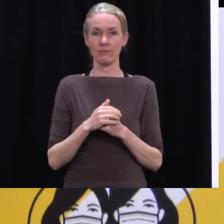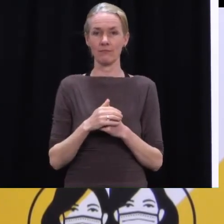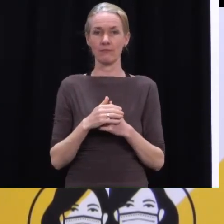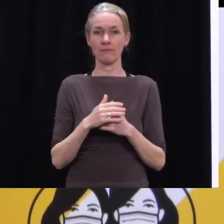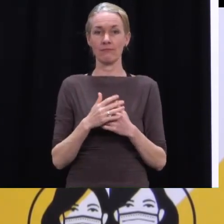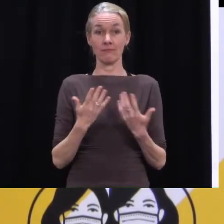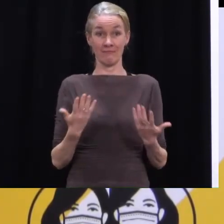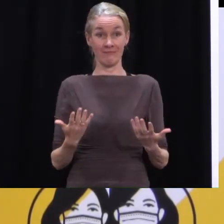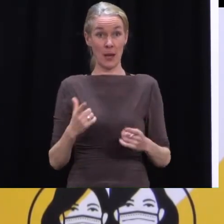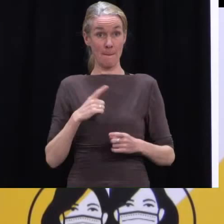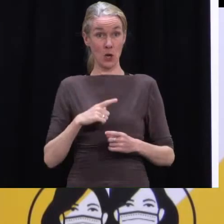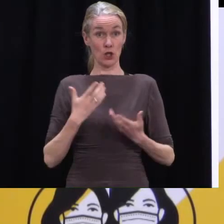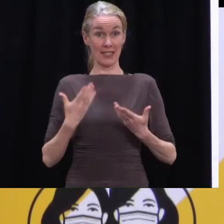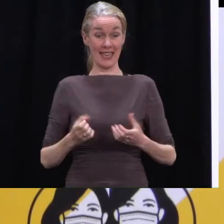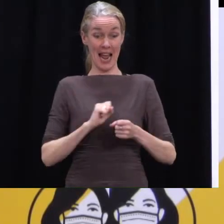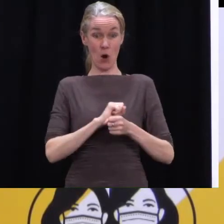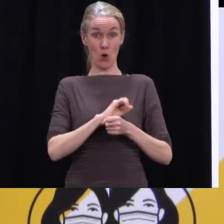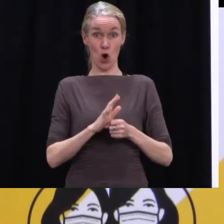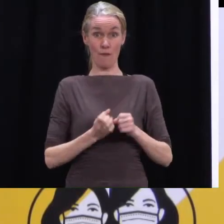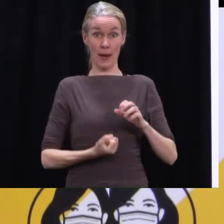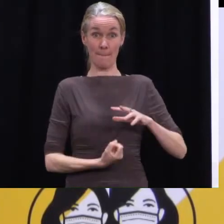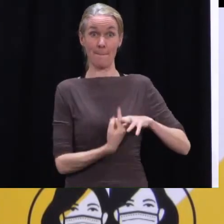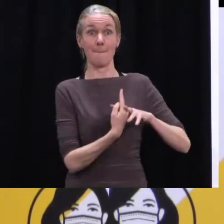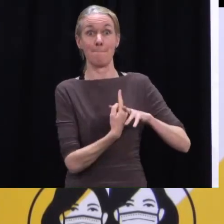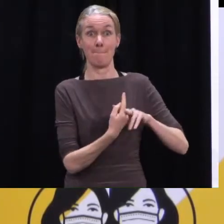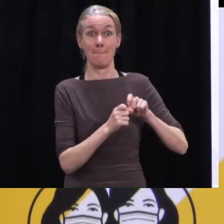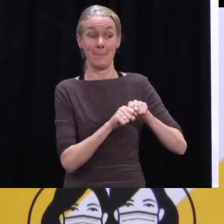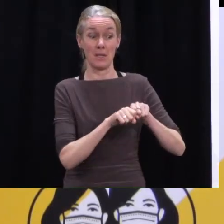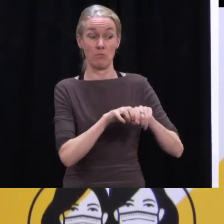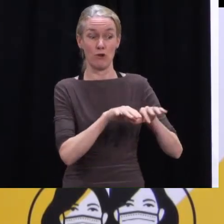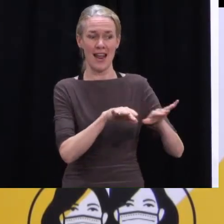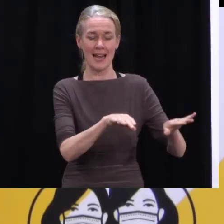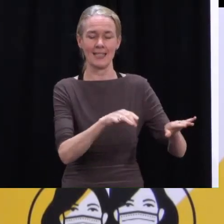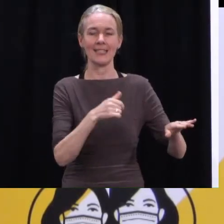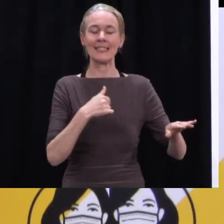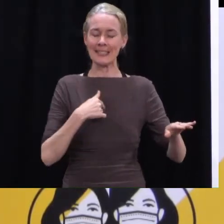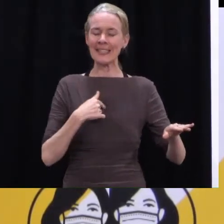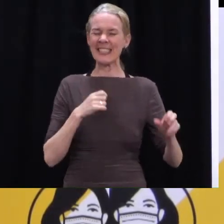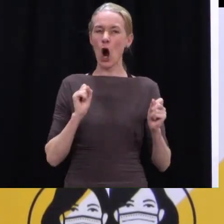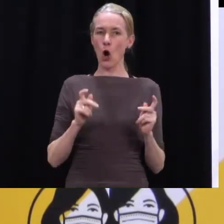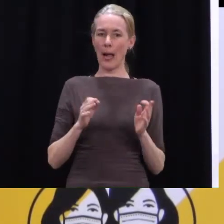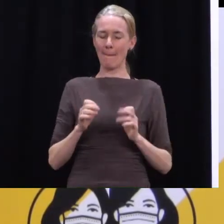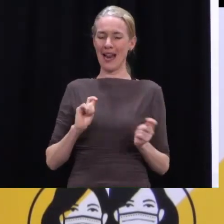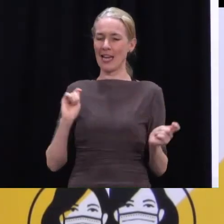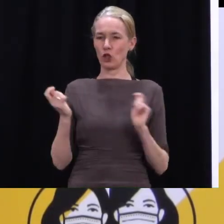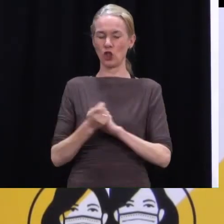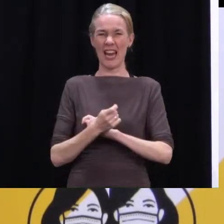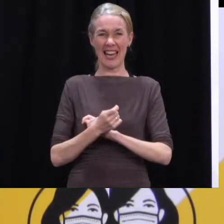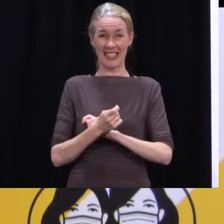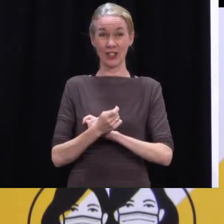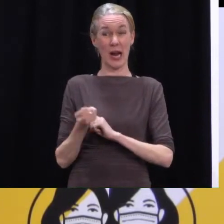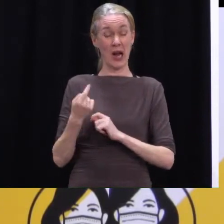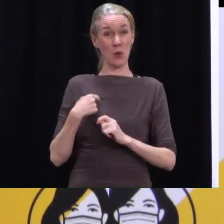transition phase at the moment. Given the situation we have in New Zealand right you we made